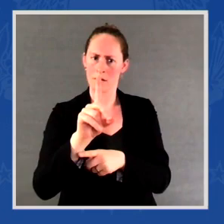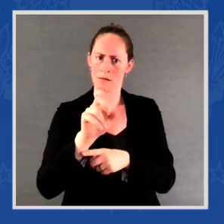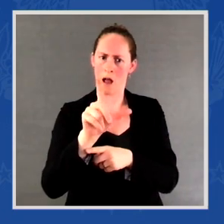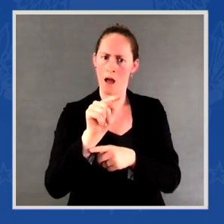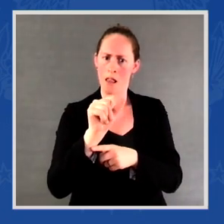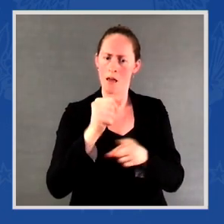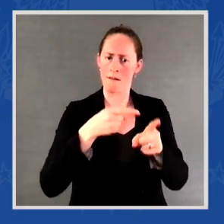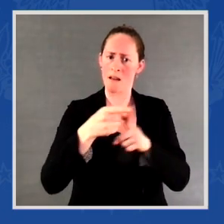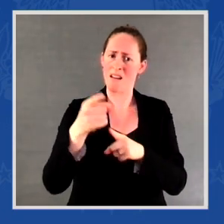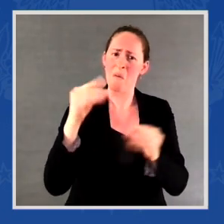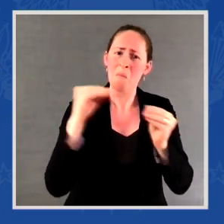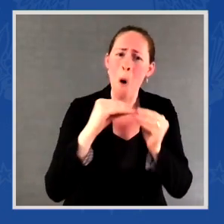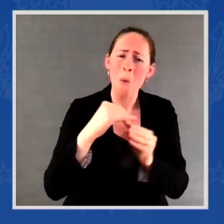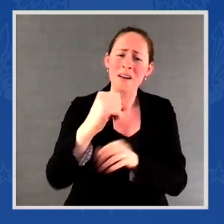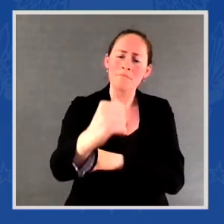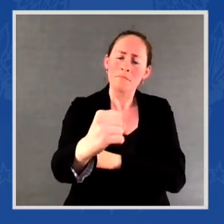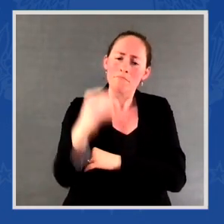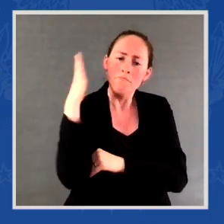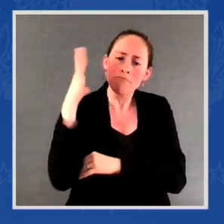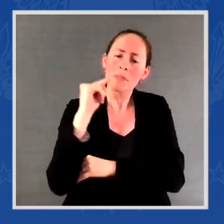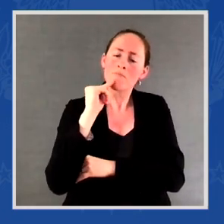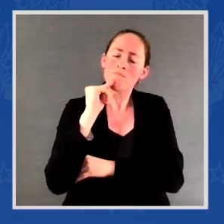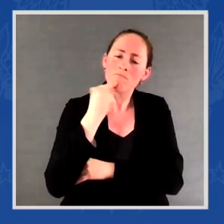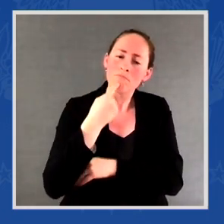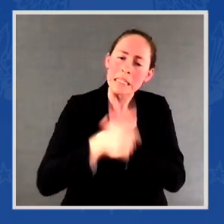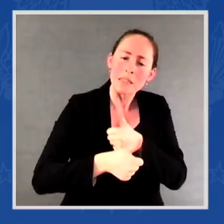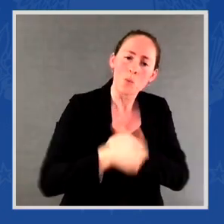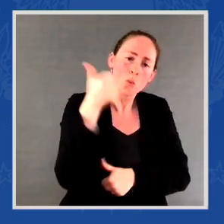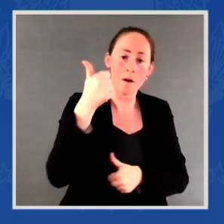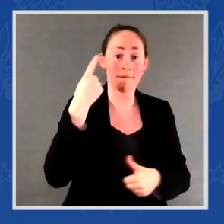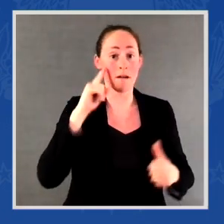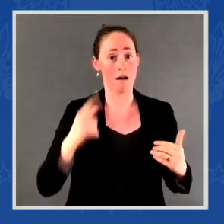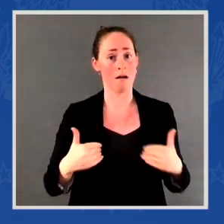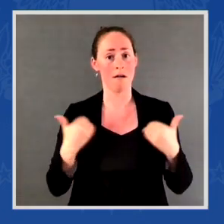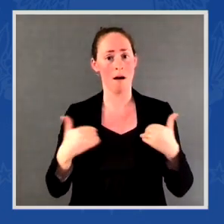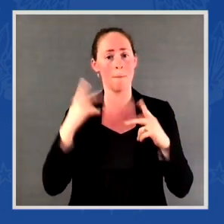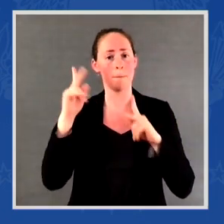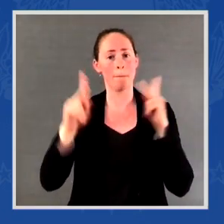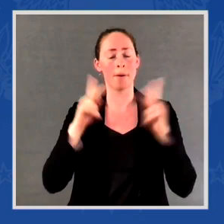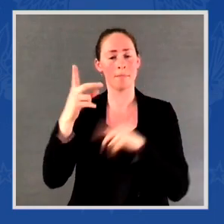for young people. He says its the greatest threat to our fight to beat COVID-19.